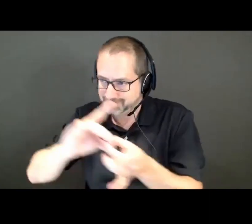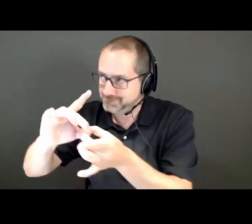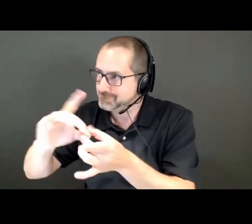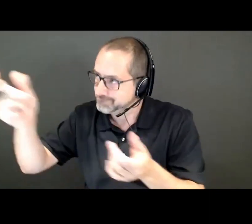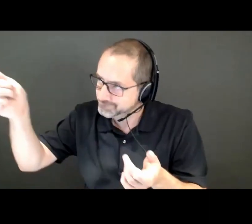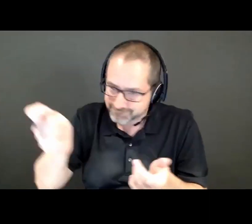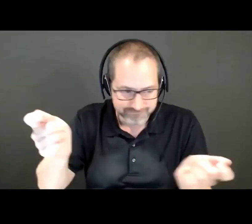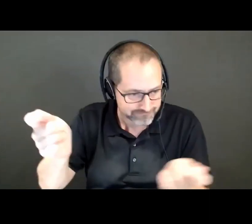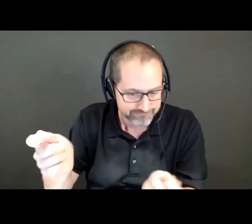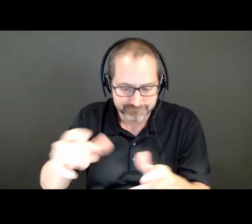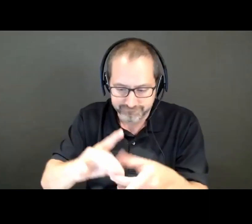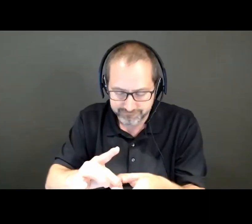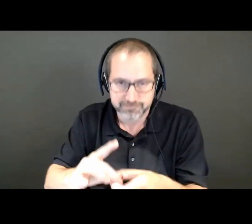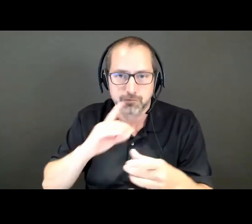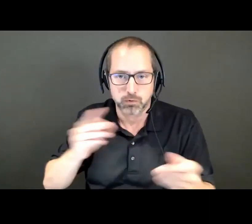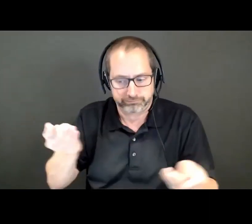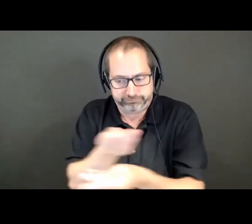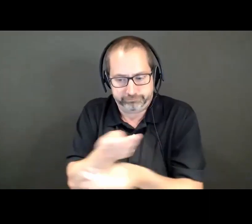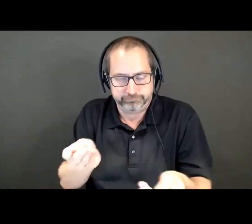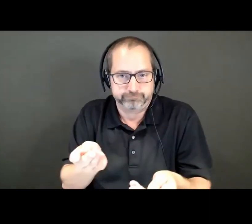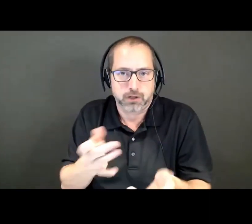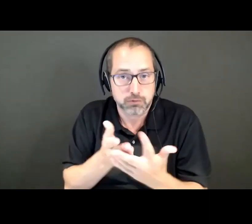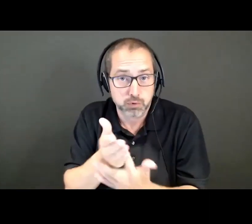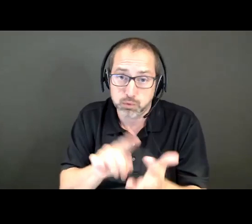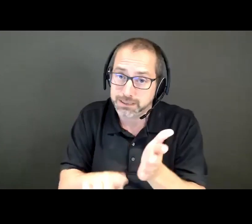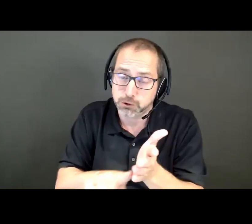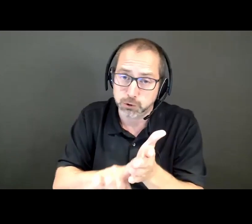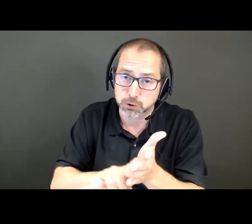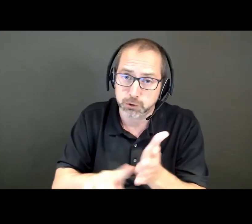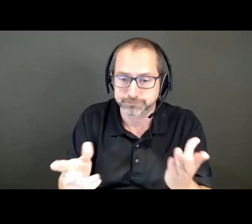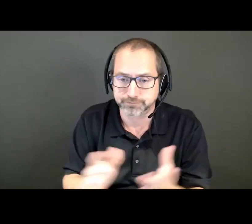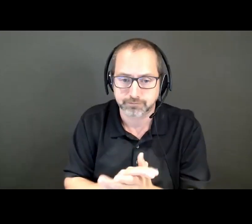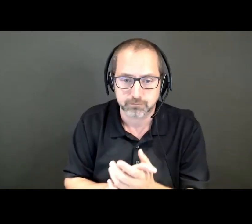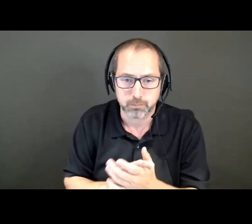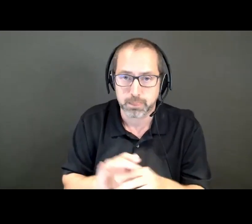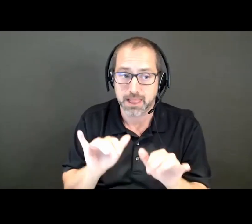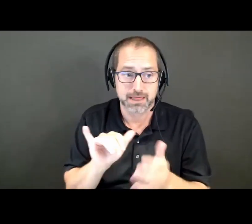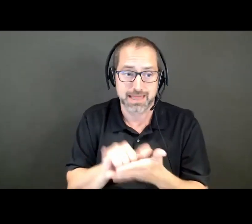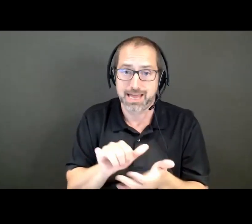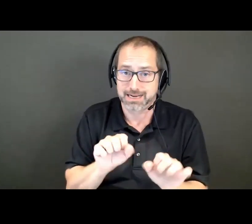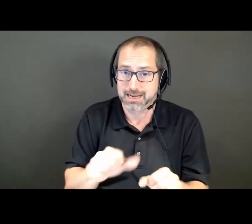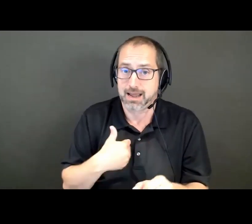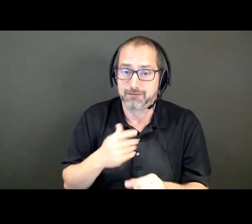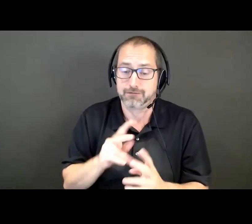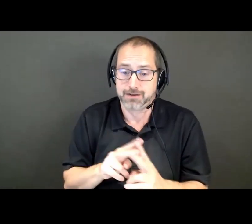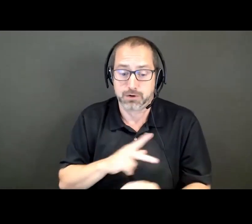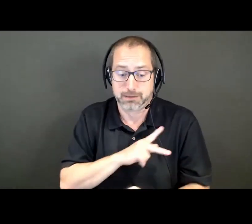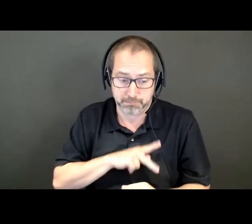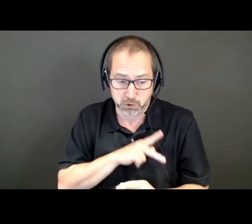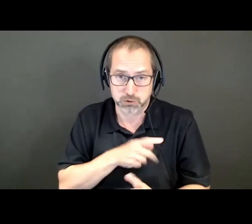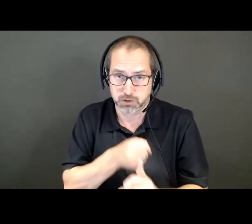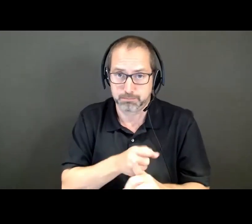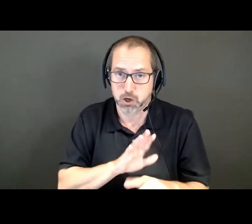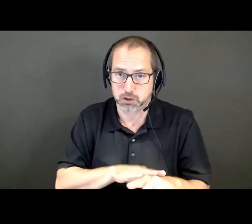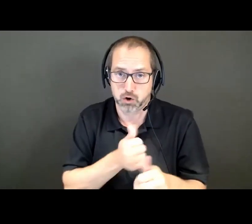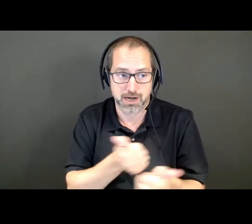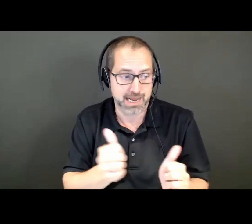presenting the research can have a very personal impact on an individual who is in charge at the